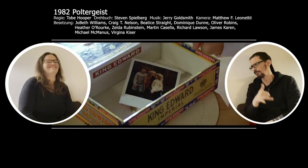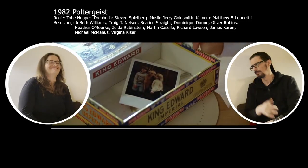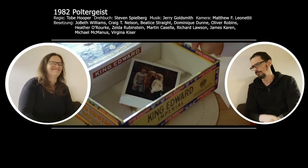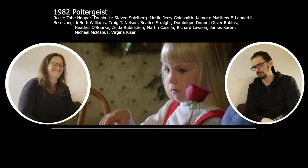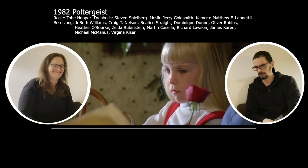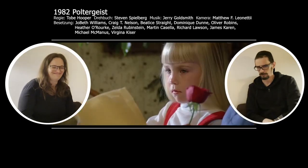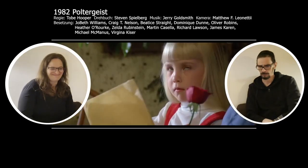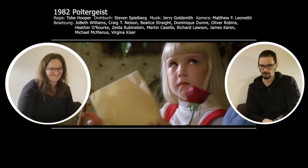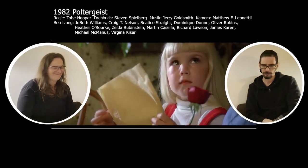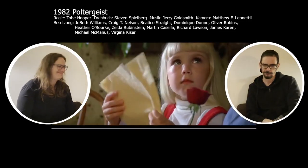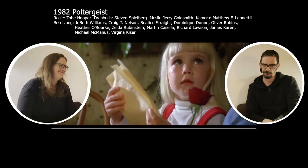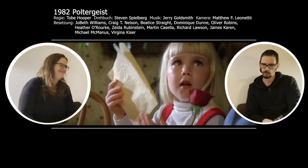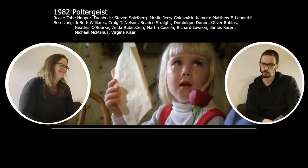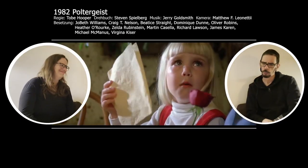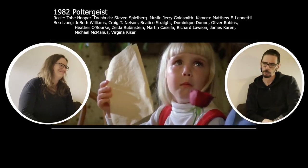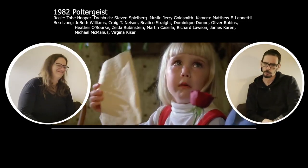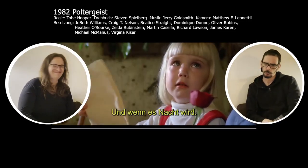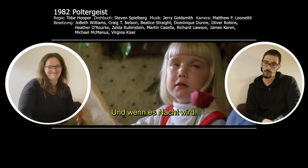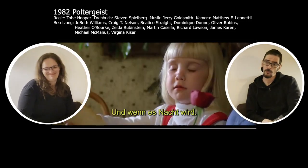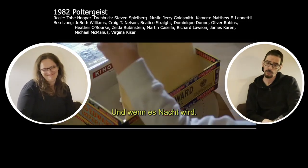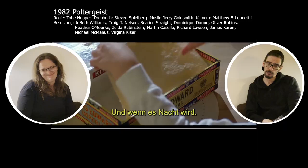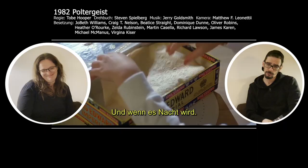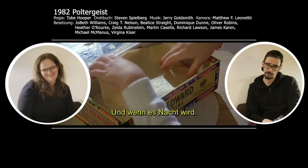How incredibly heartwarming. Oh!